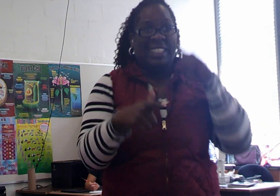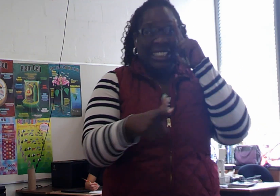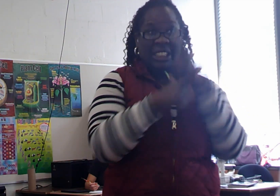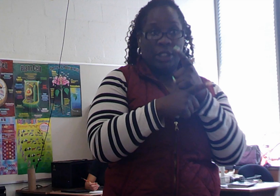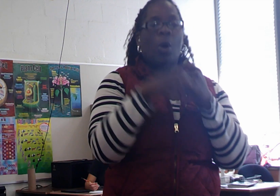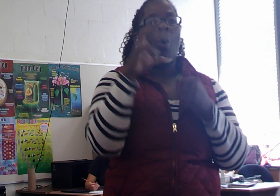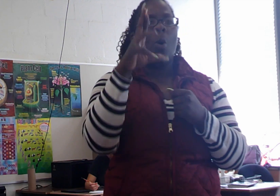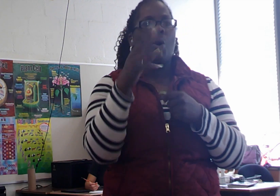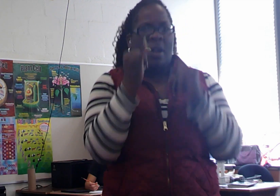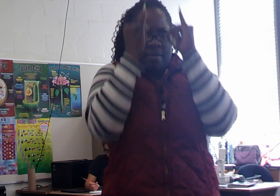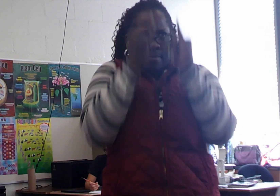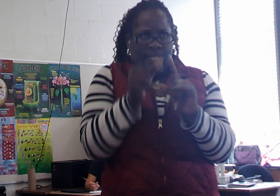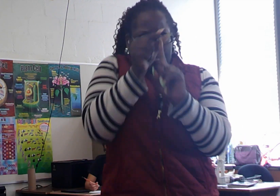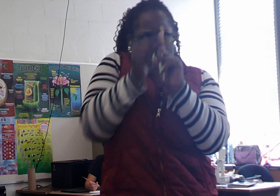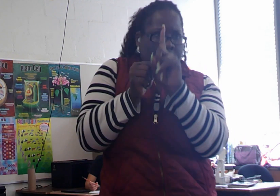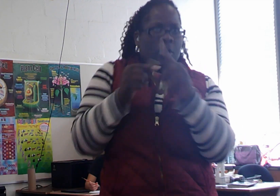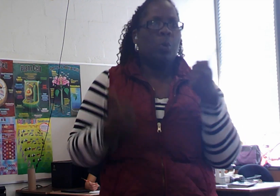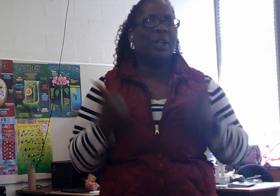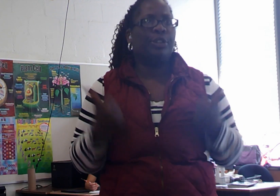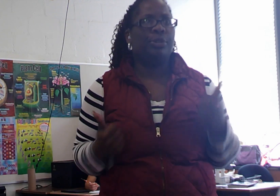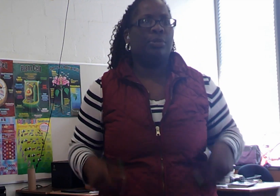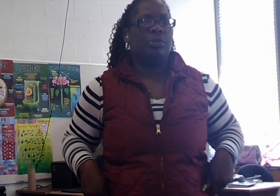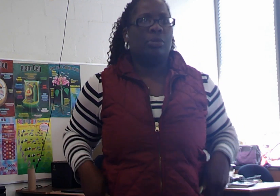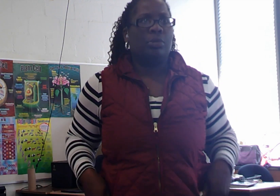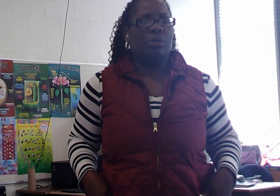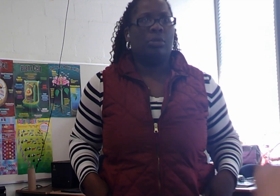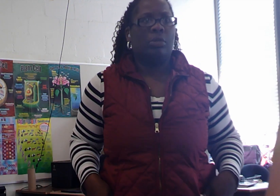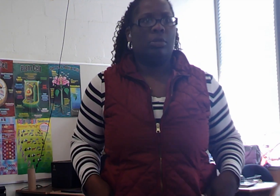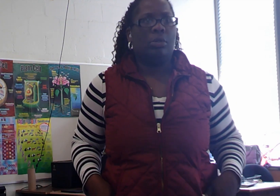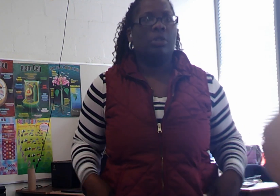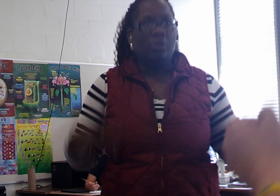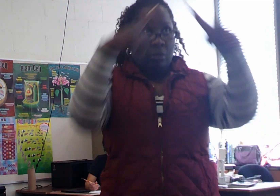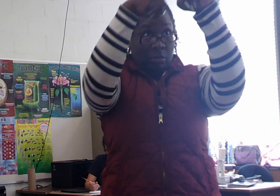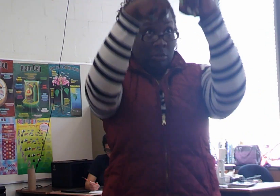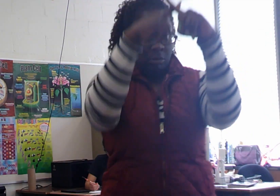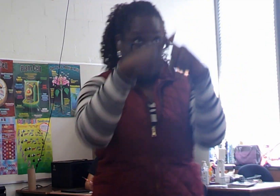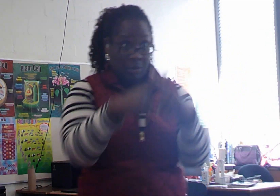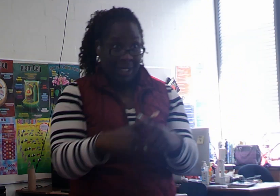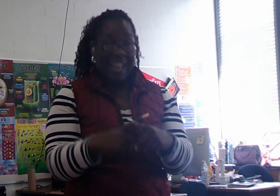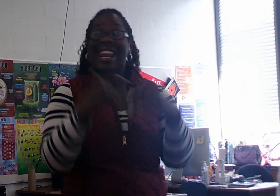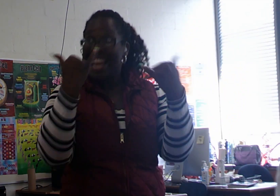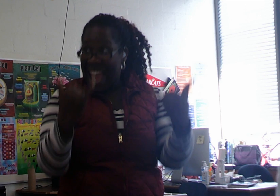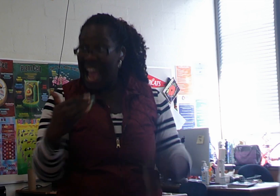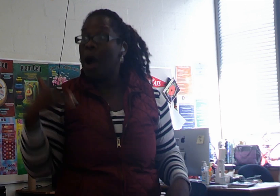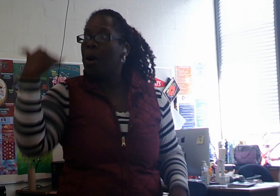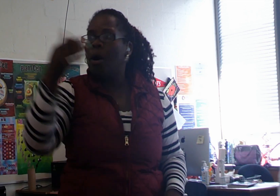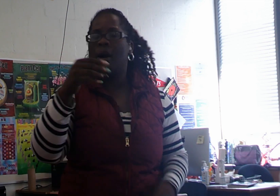are there sister chromatids or individual tetrad? They pair up.